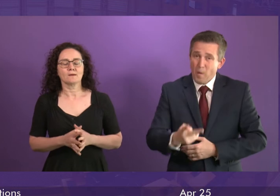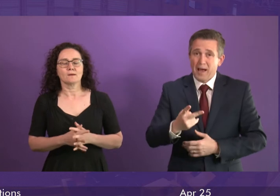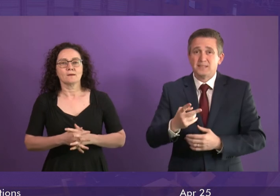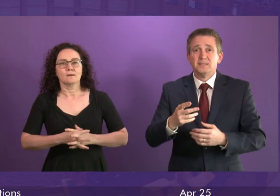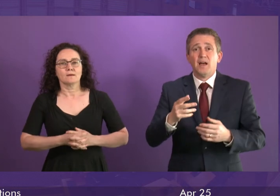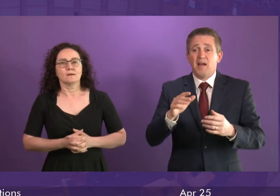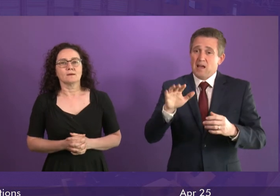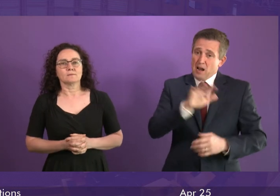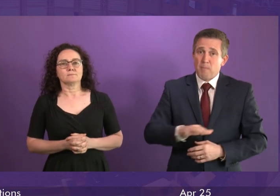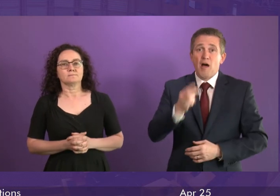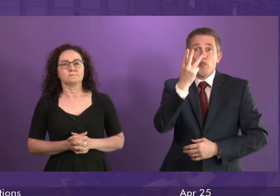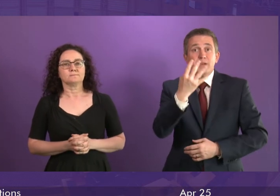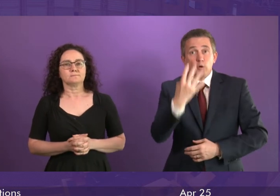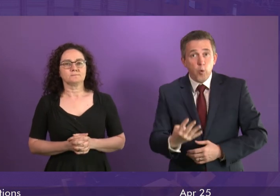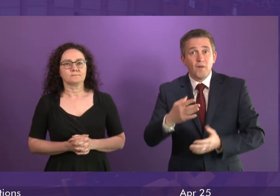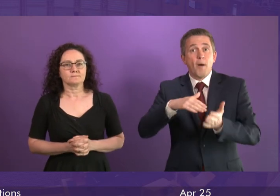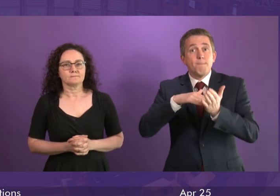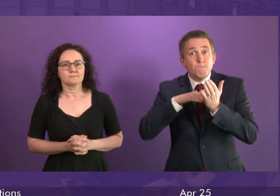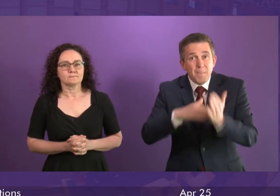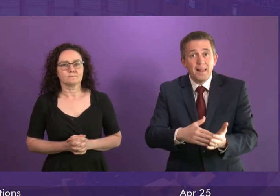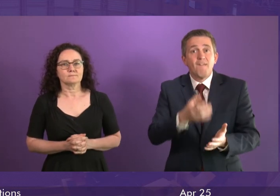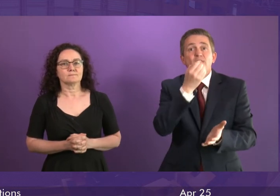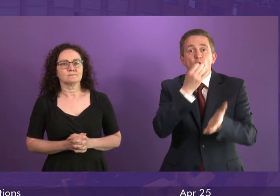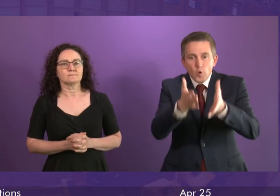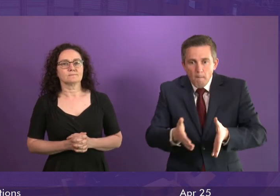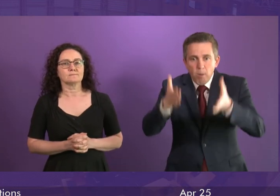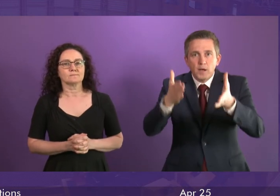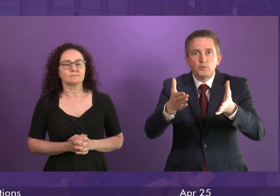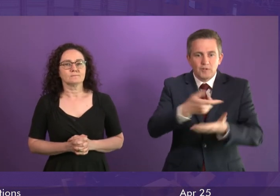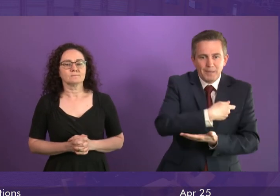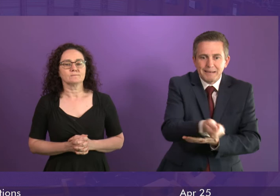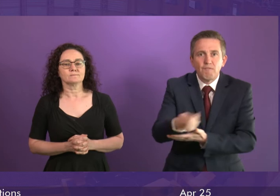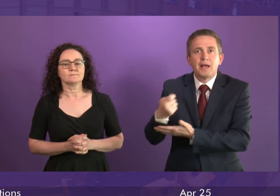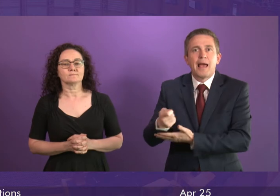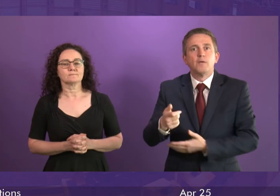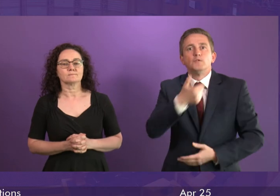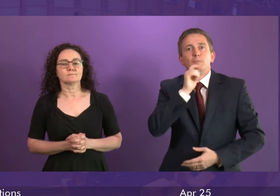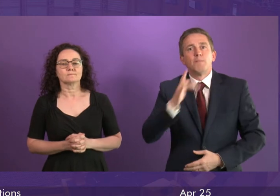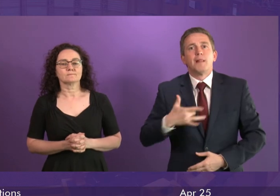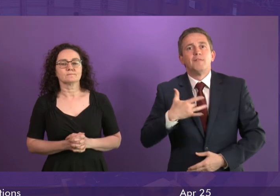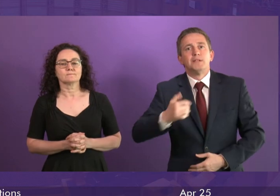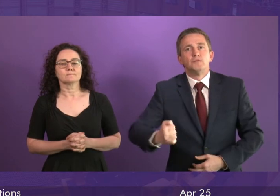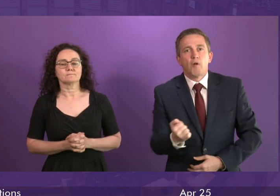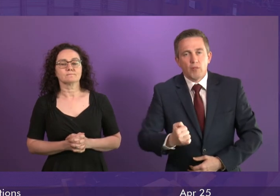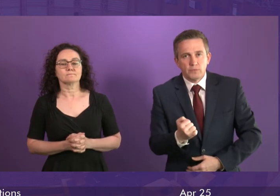least three quarters of a million food parcels have been handed out to families in Scotland.